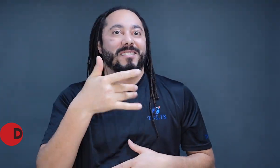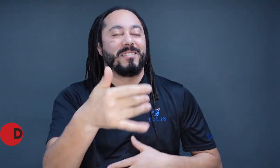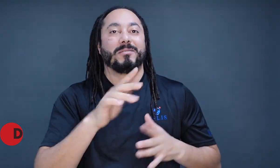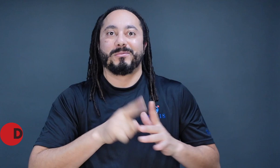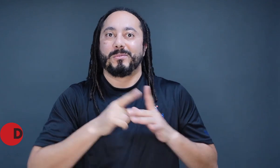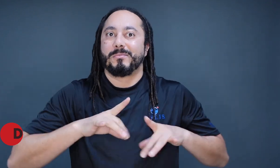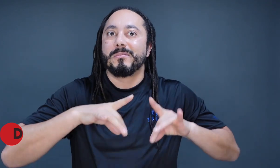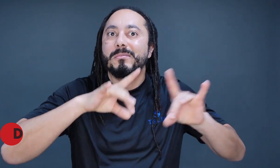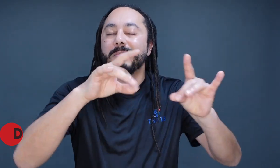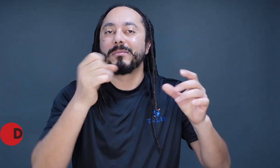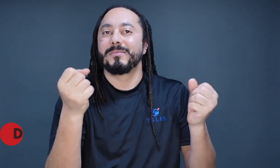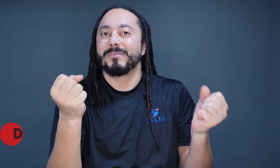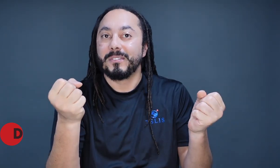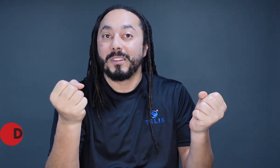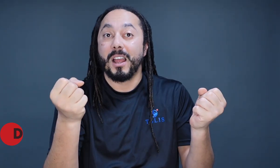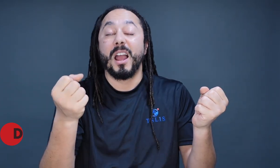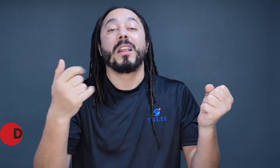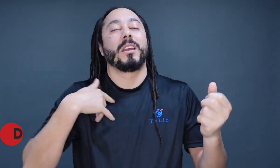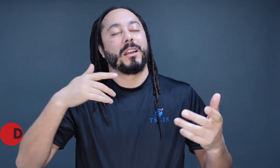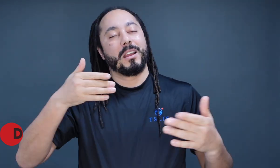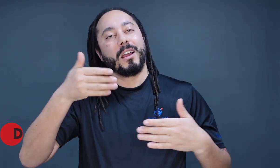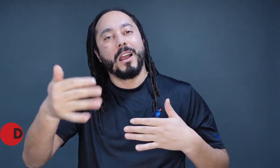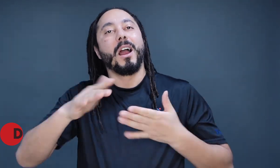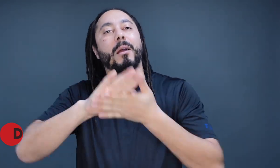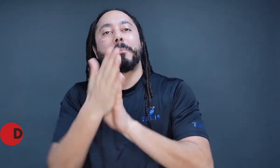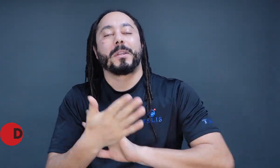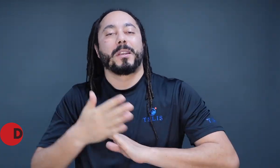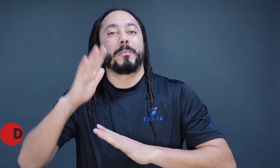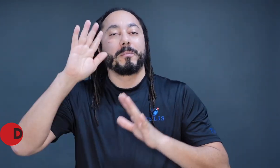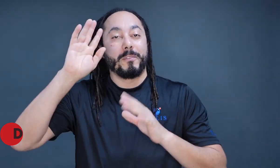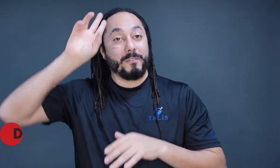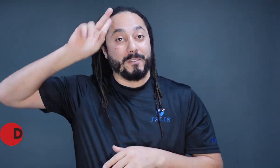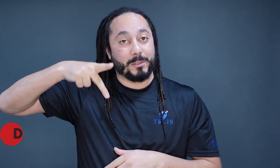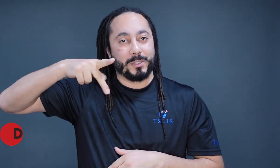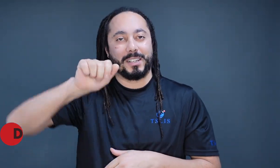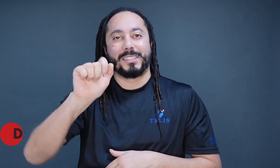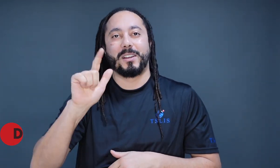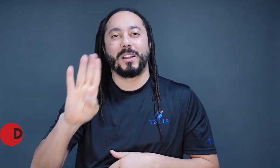of ASL Club and we got to host big parties. The Deaf community